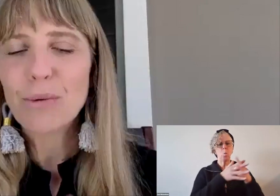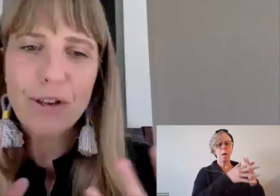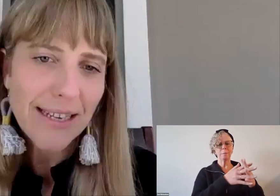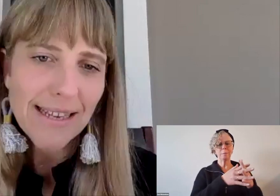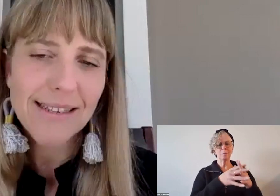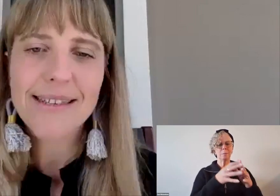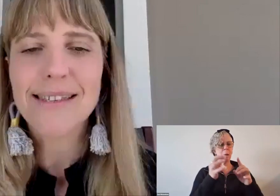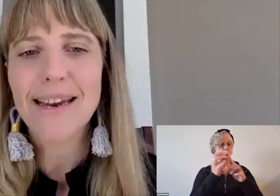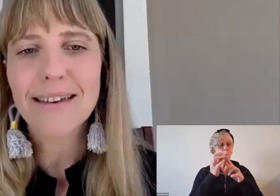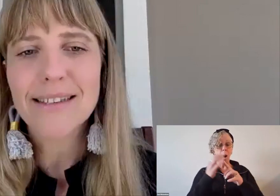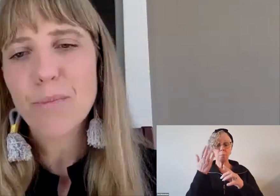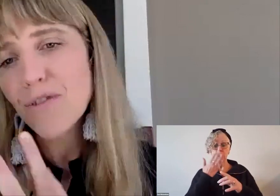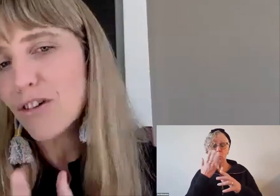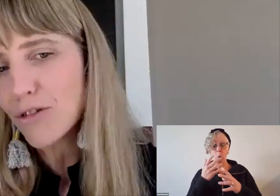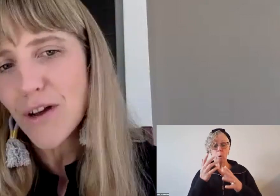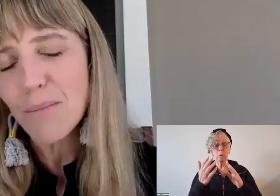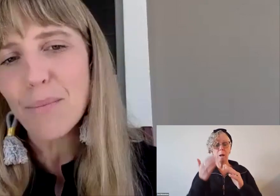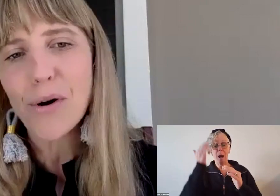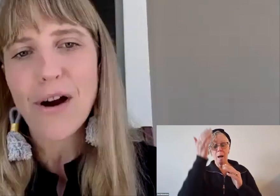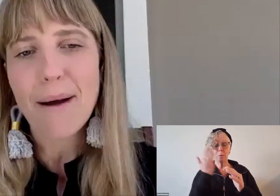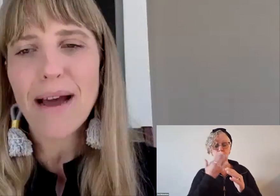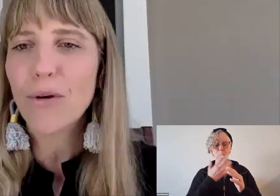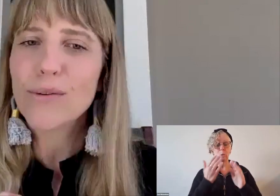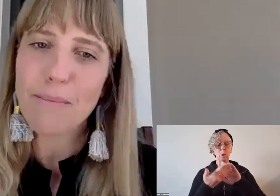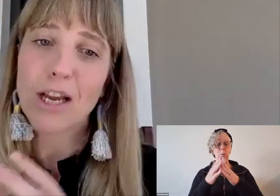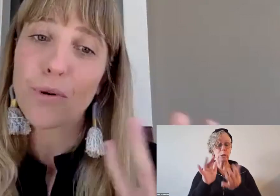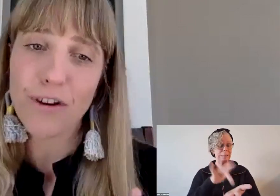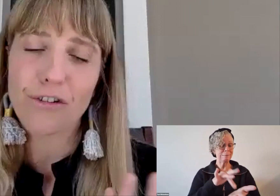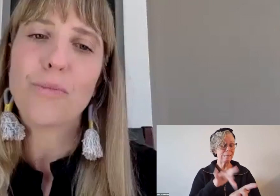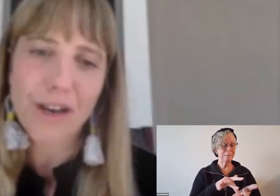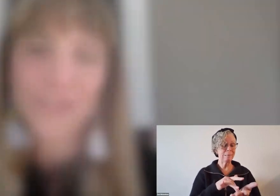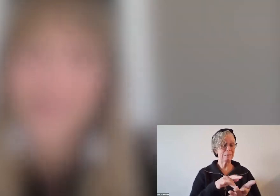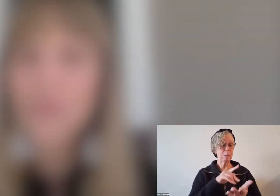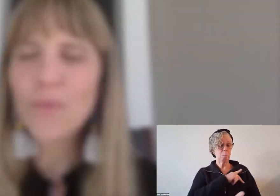community centres and settings, a professional development program and we also make professional productions.